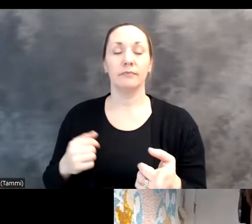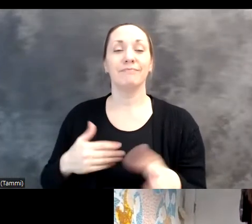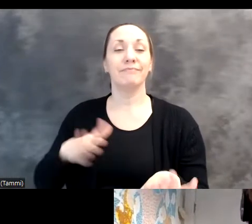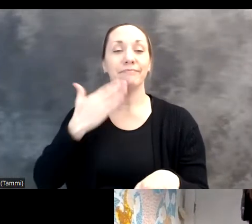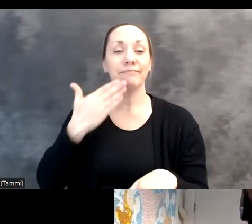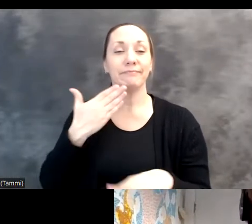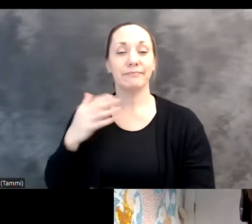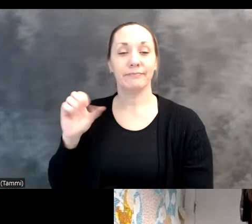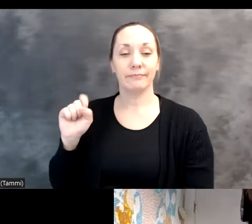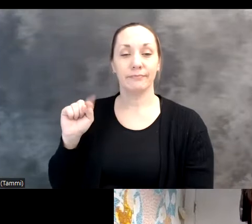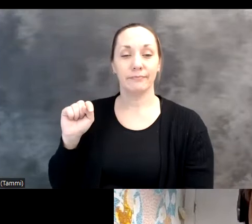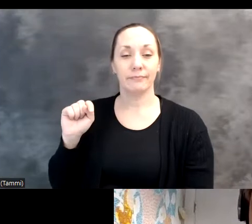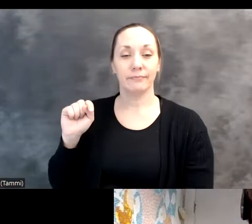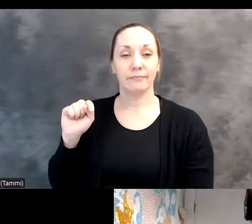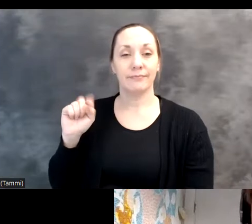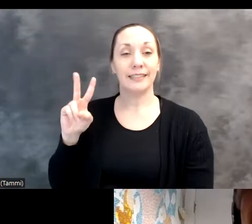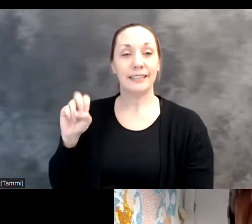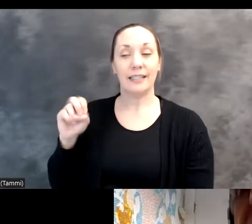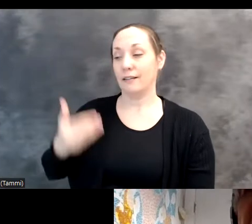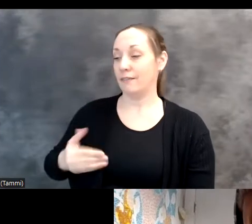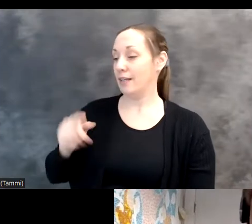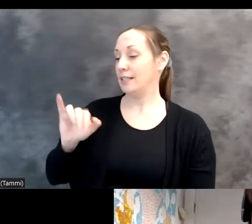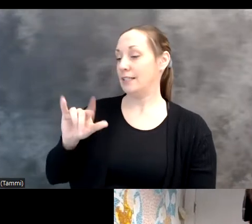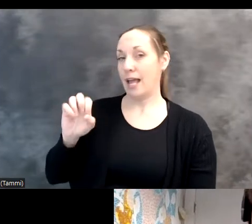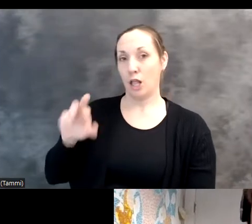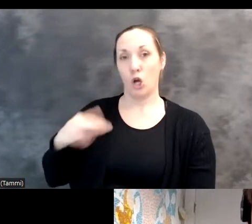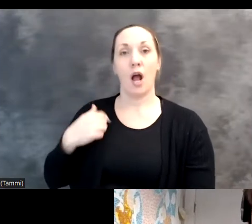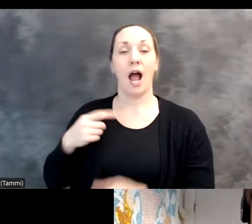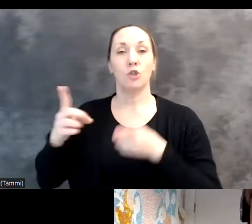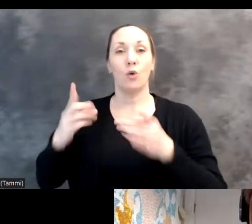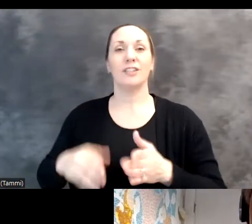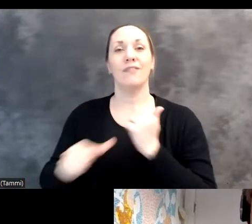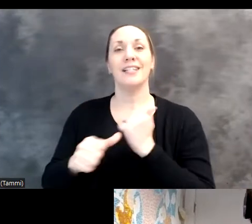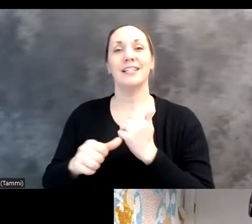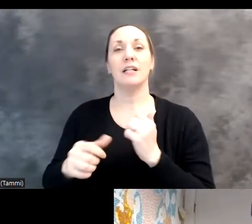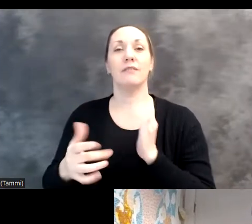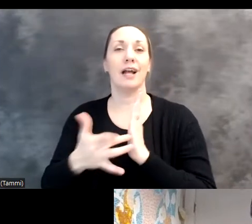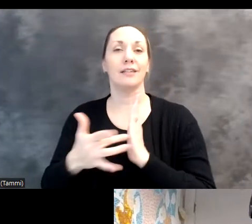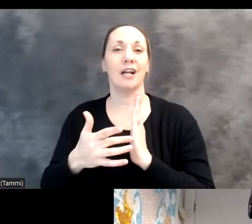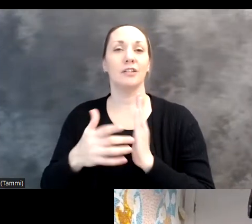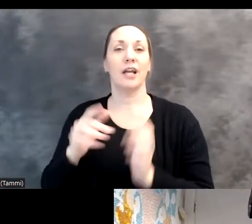value of neurotechnology for ensuring inclusion ? >> STEVE TYLER: Thank you.